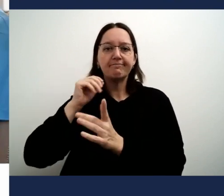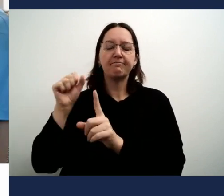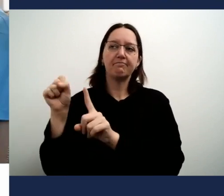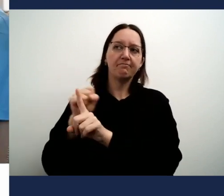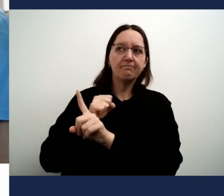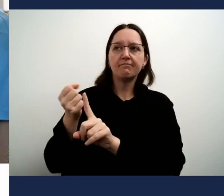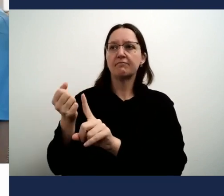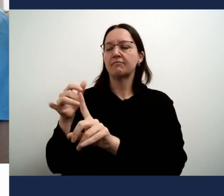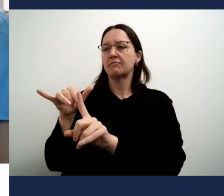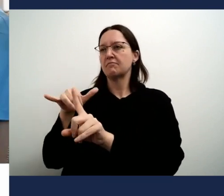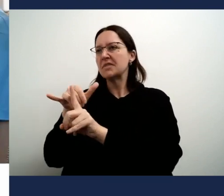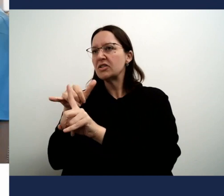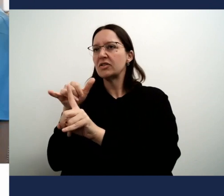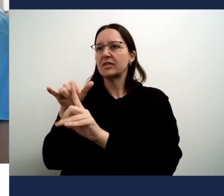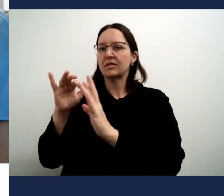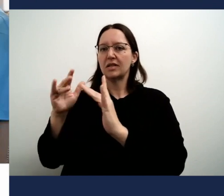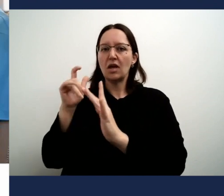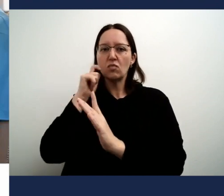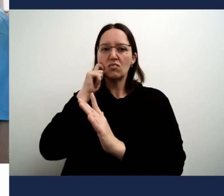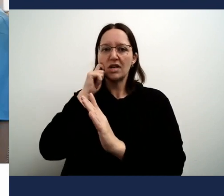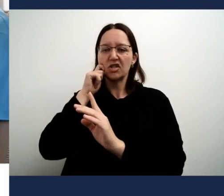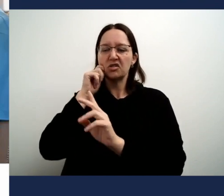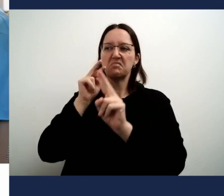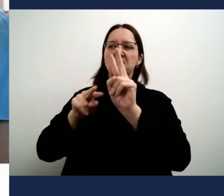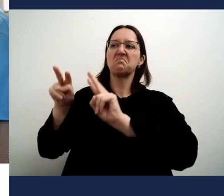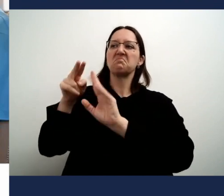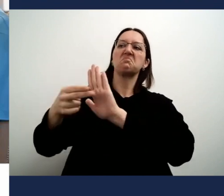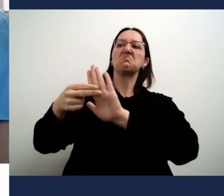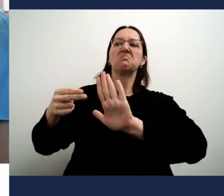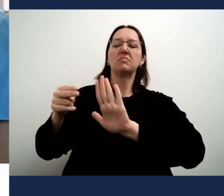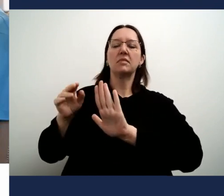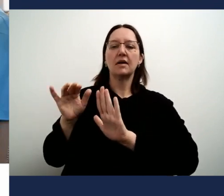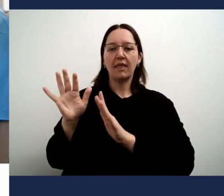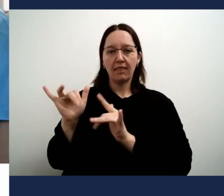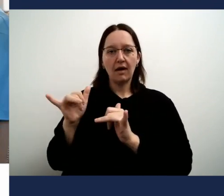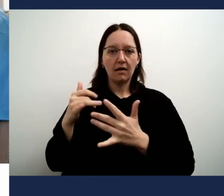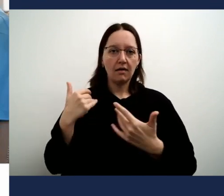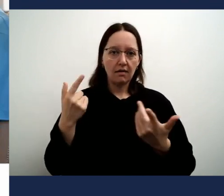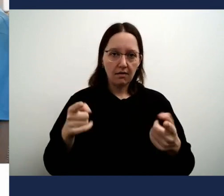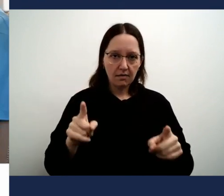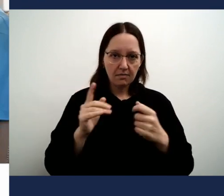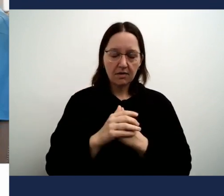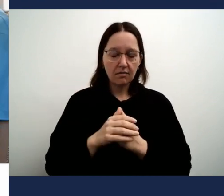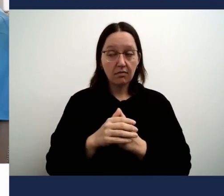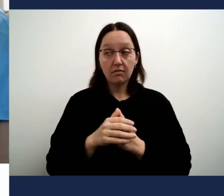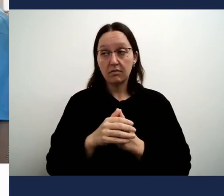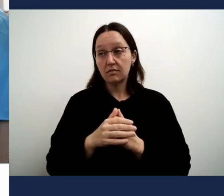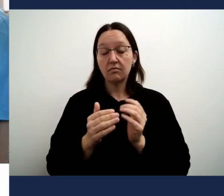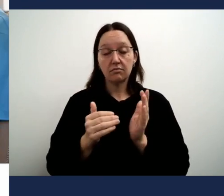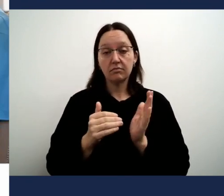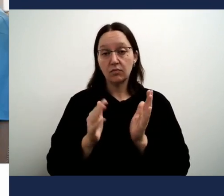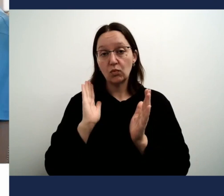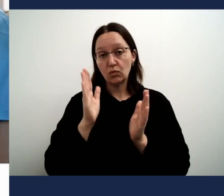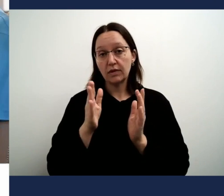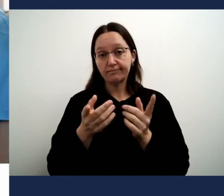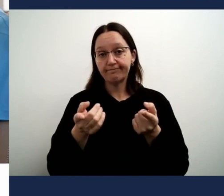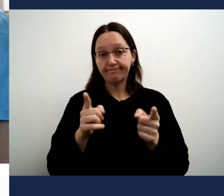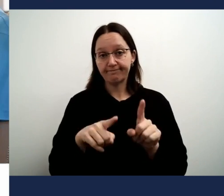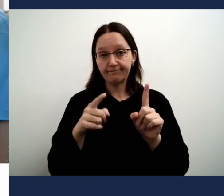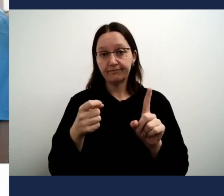today. Who else is impacted by